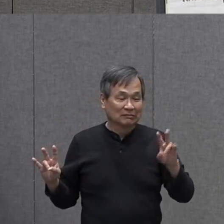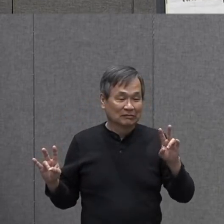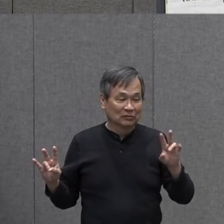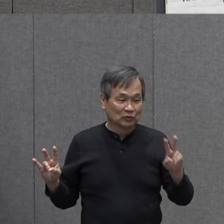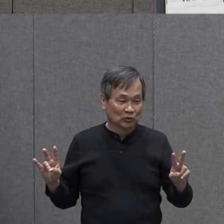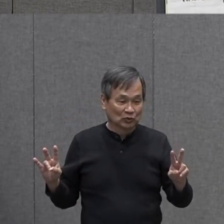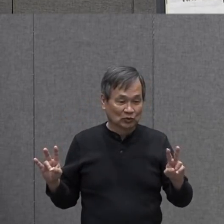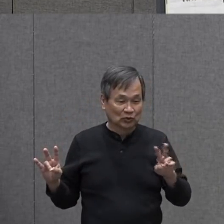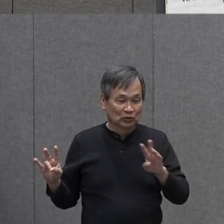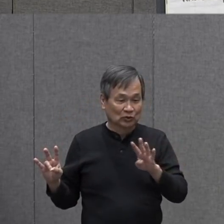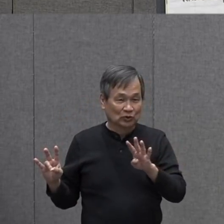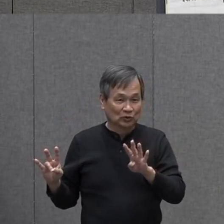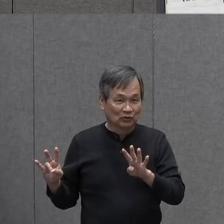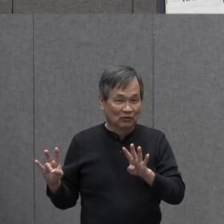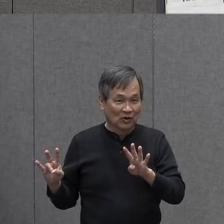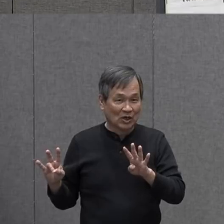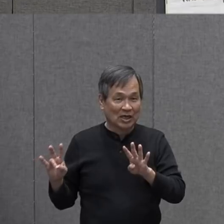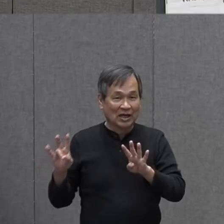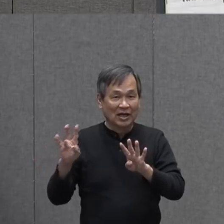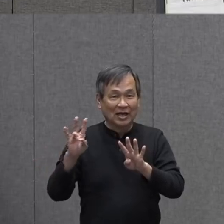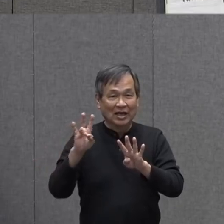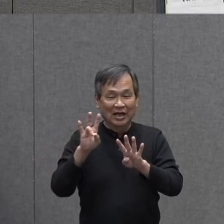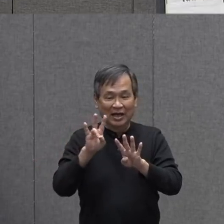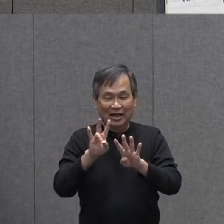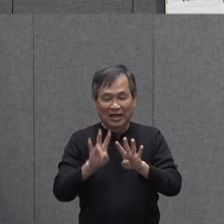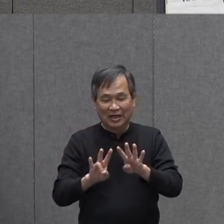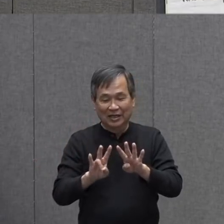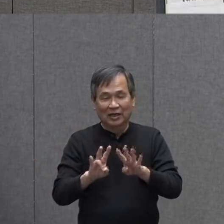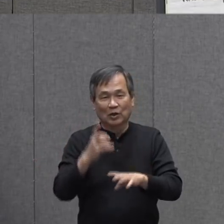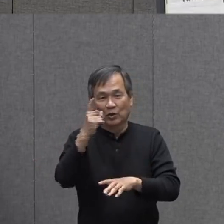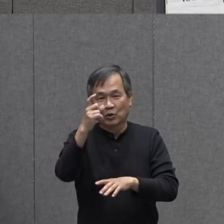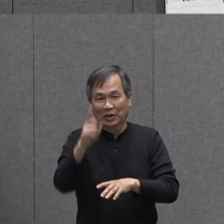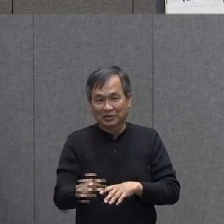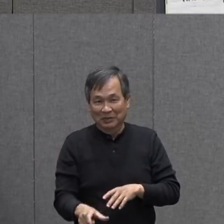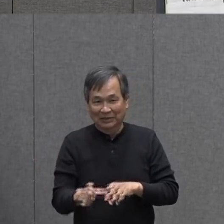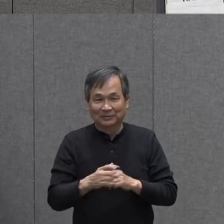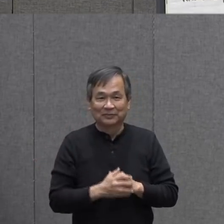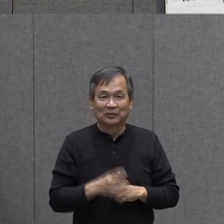So the largest number goes in the ones spot.